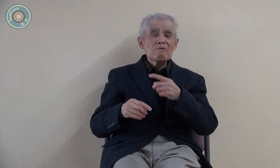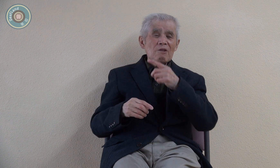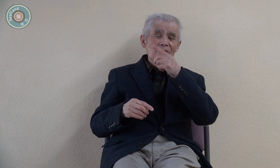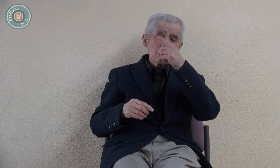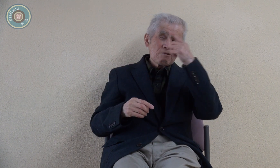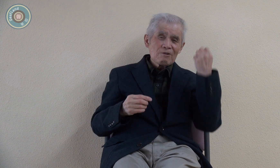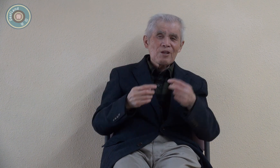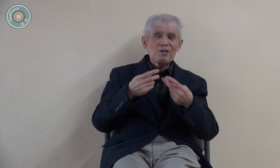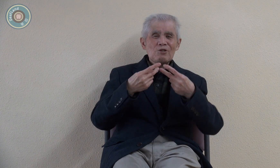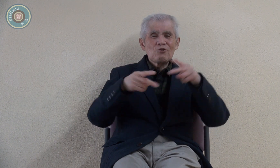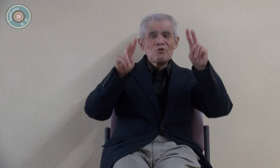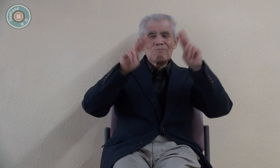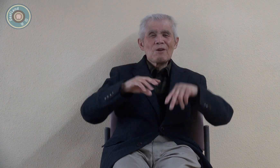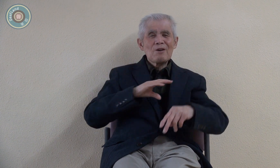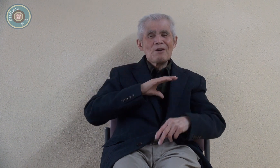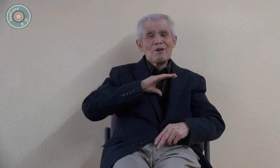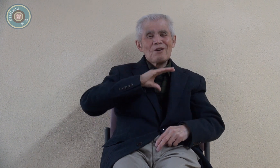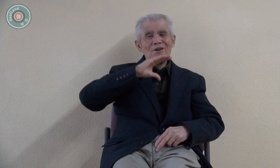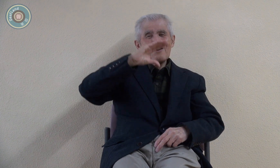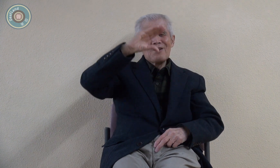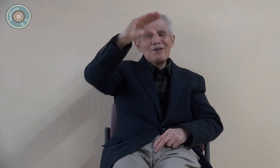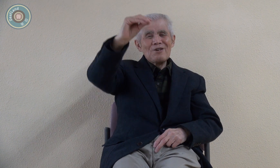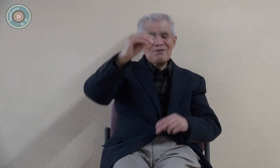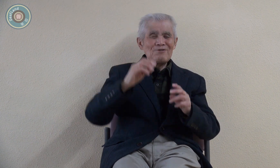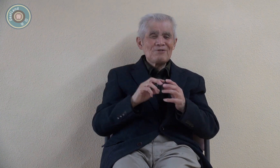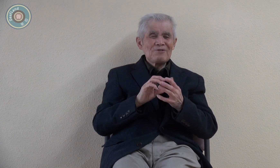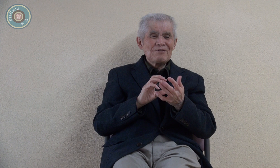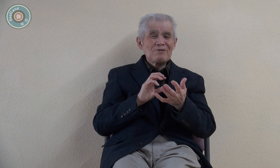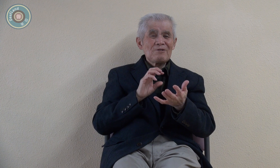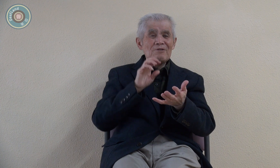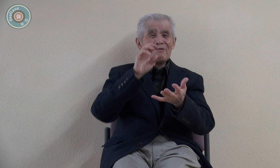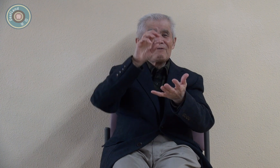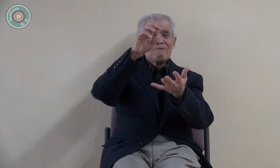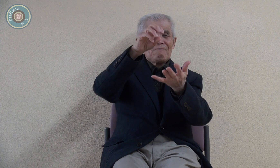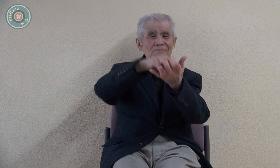The next day we returned to Hiroshima City